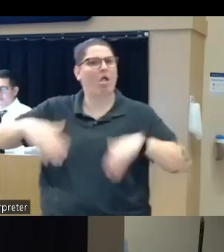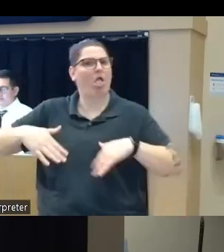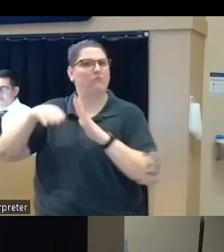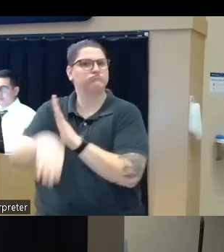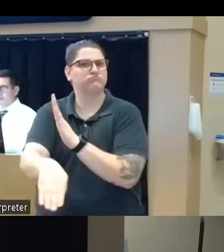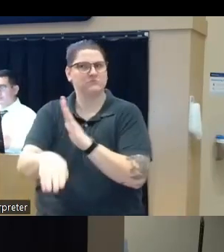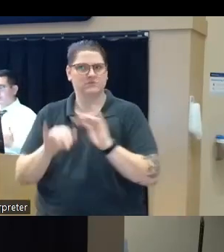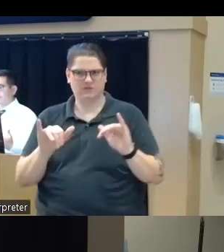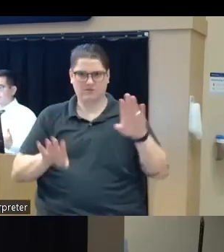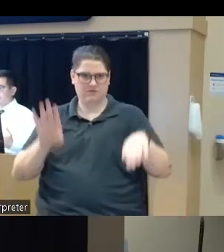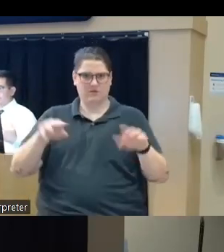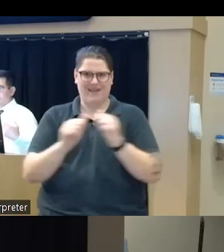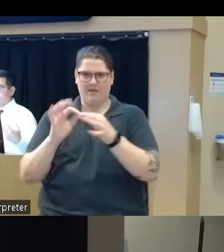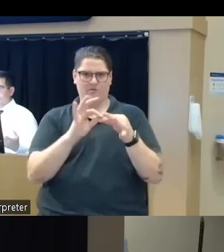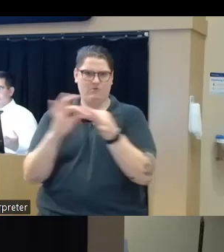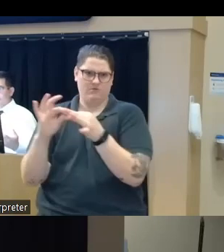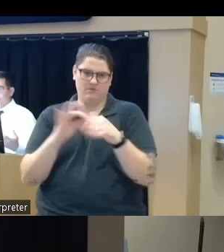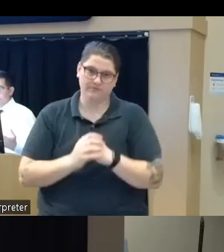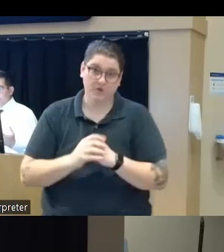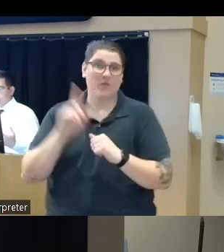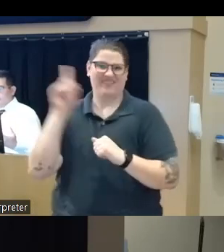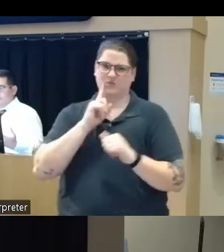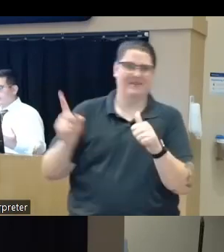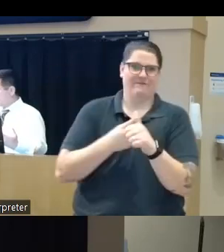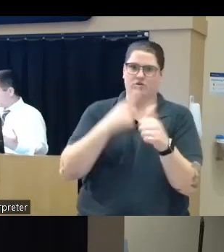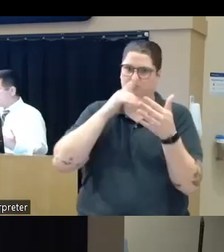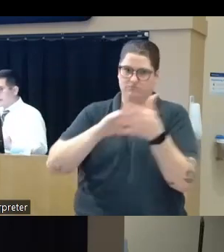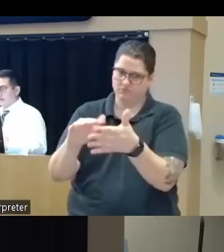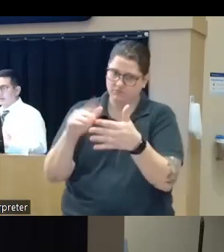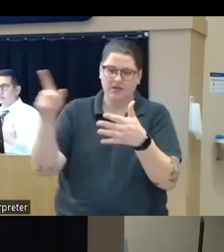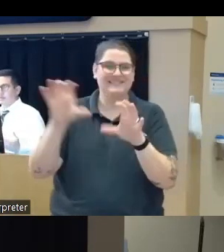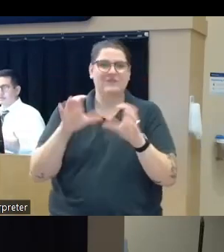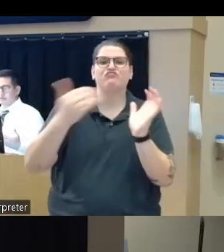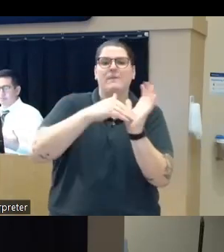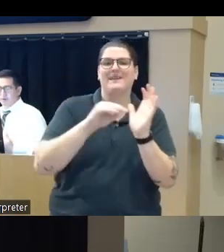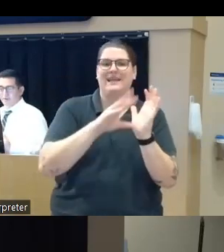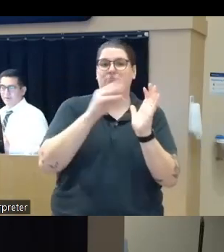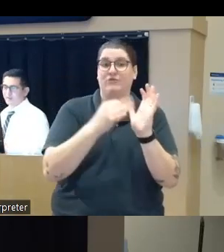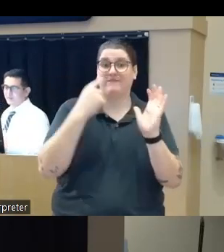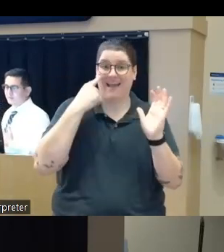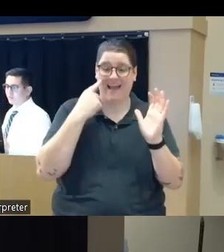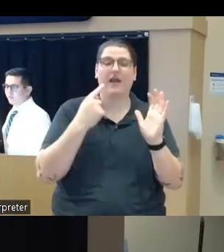that did the first aspect so they did repeated Imaging of the eye three years apart and this